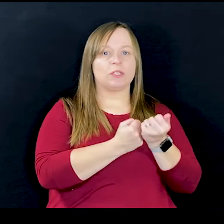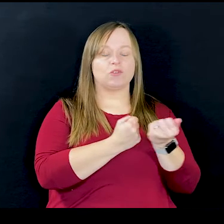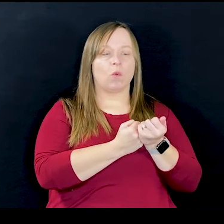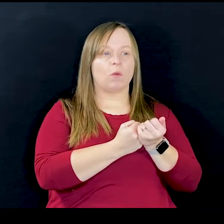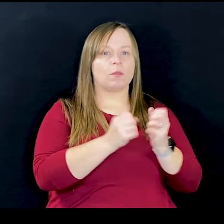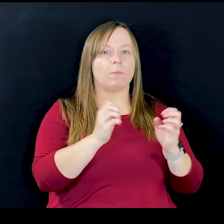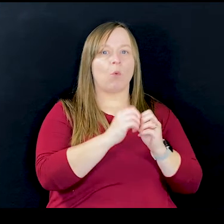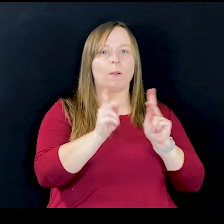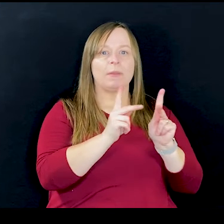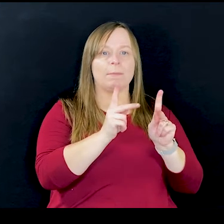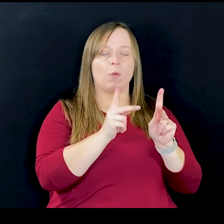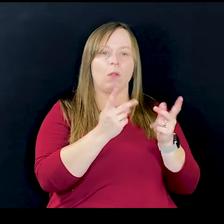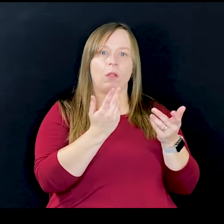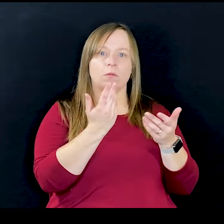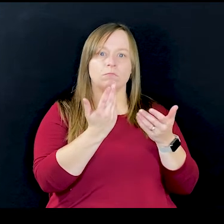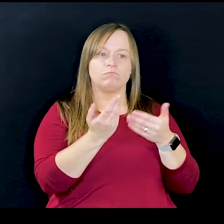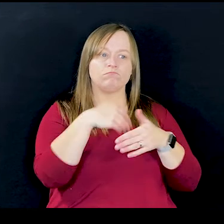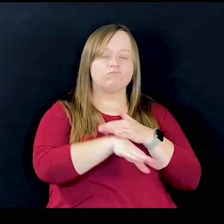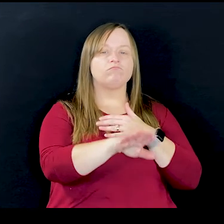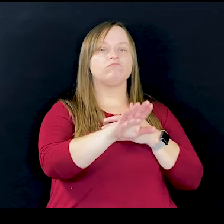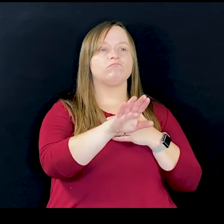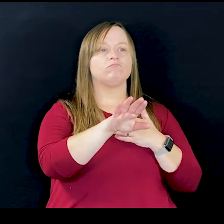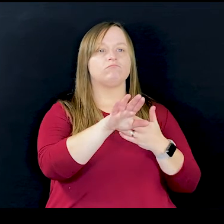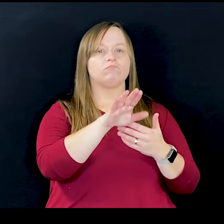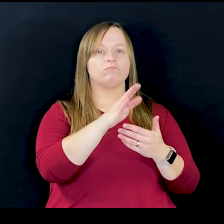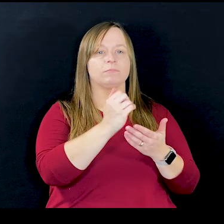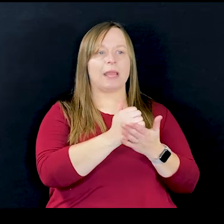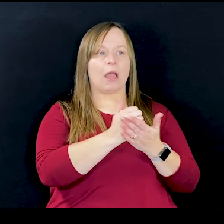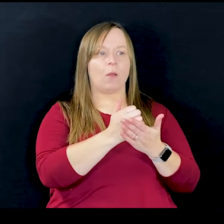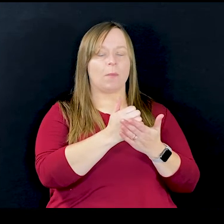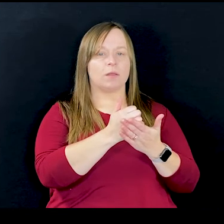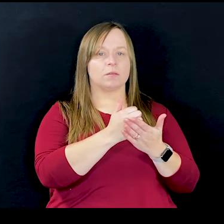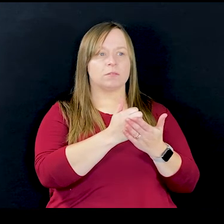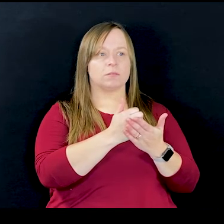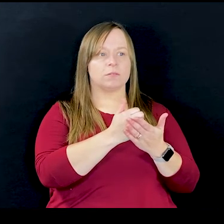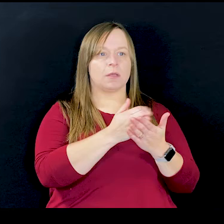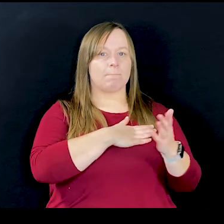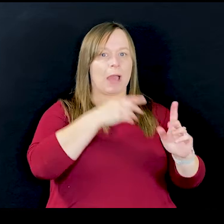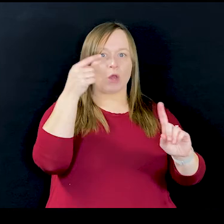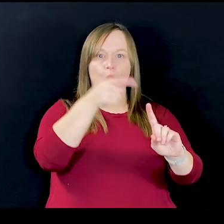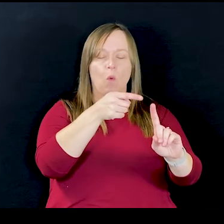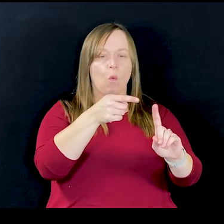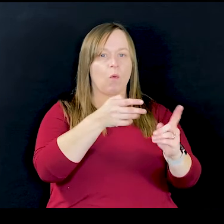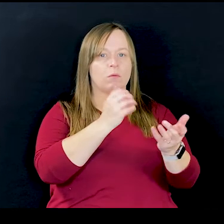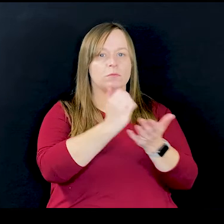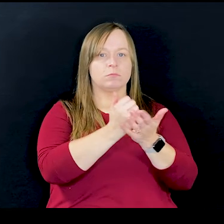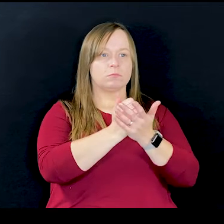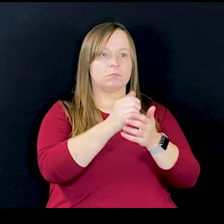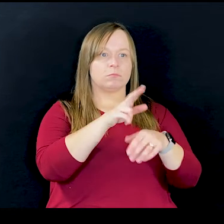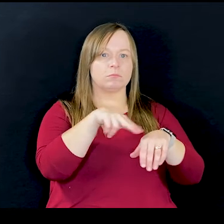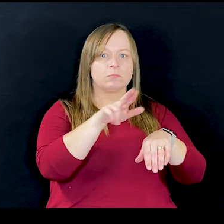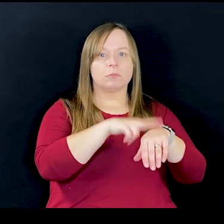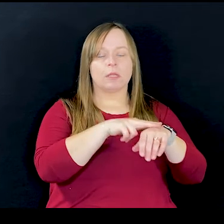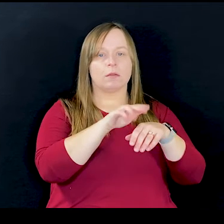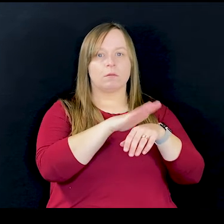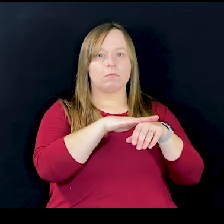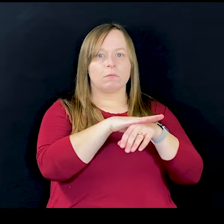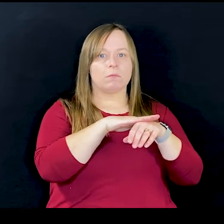that will drive more people in the door and kind of help us out. My goal is to serve the Native American community.